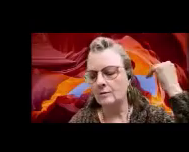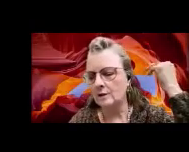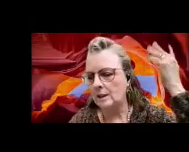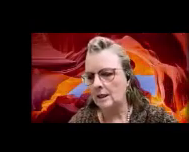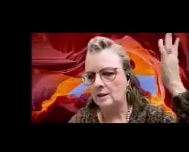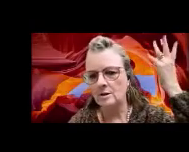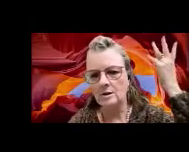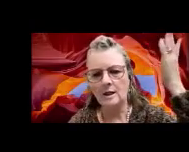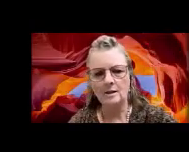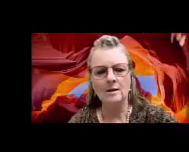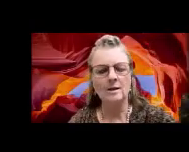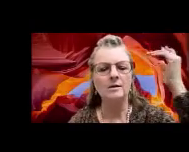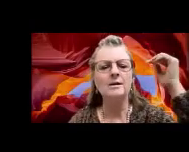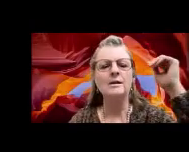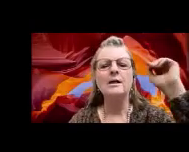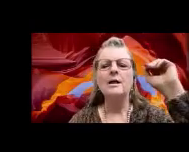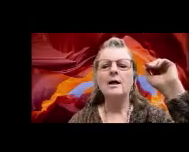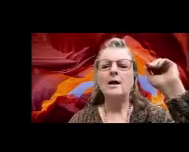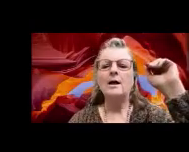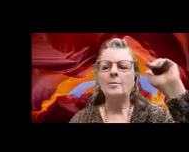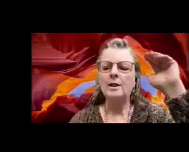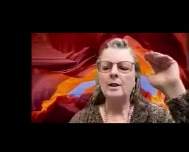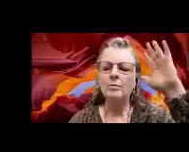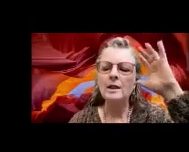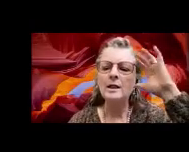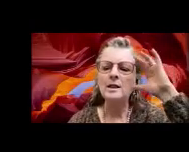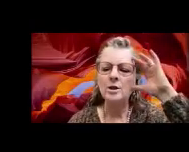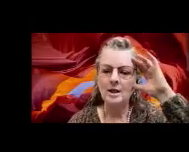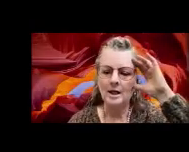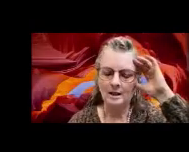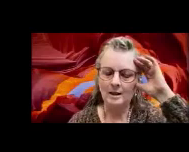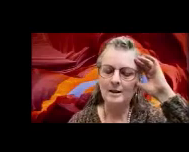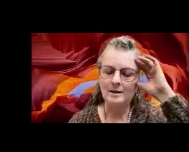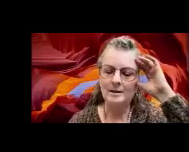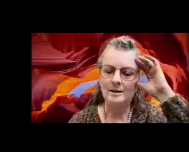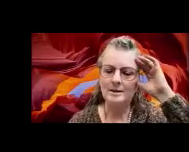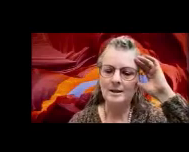for teenagers and adults. But they really looked at it to say